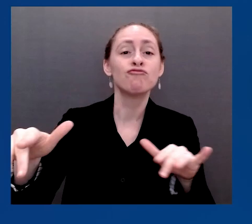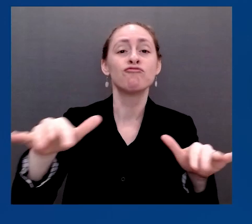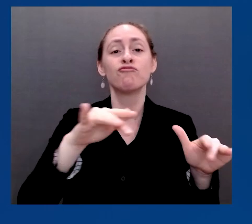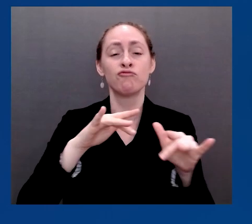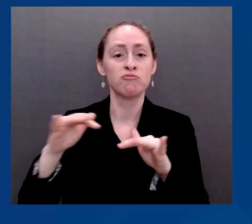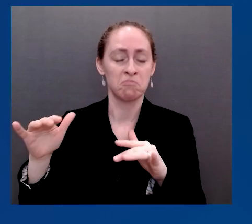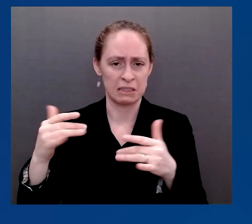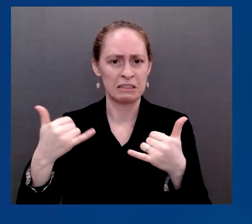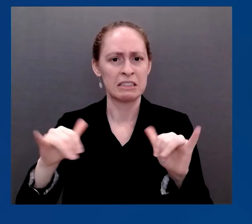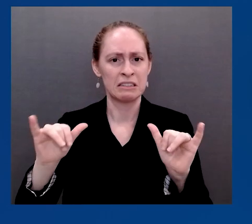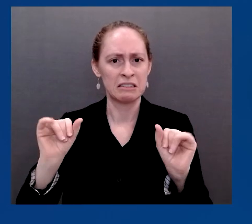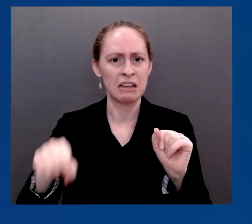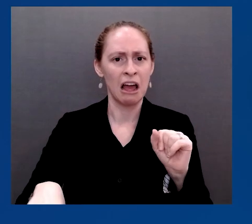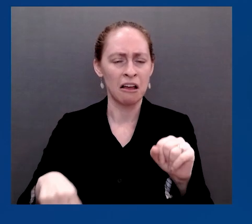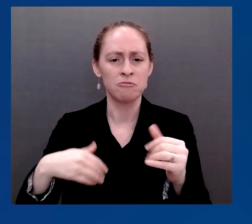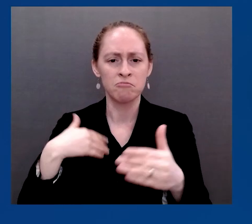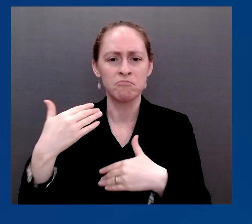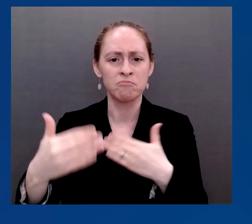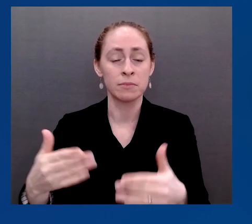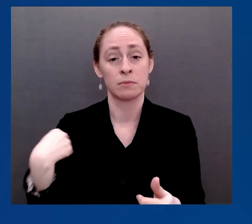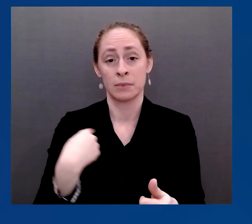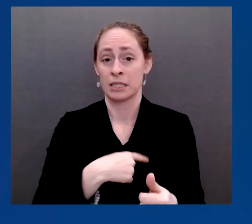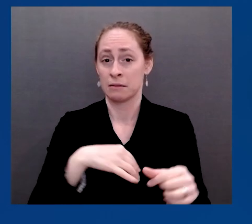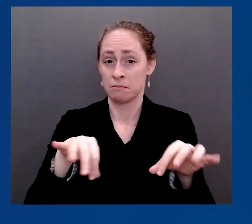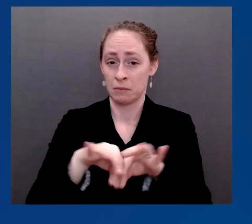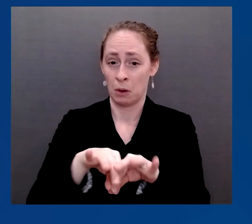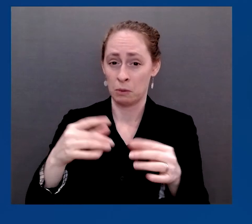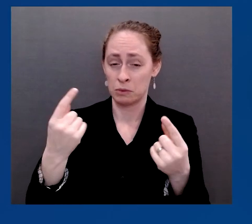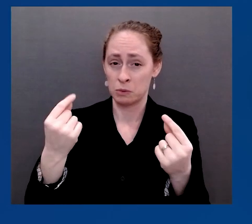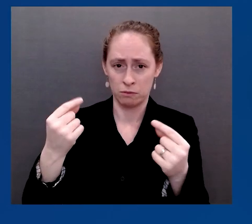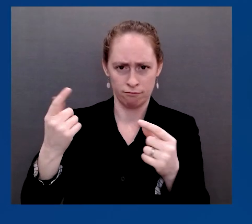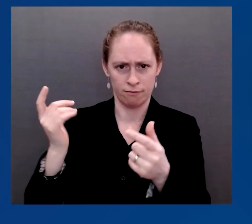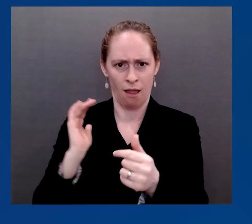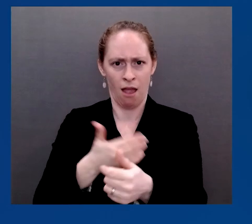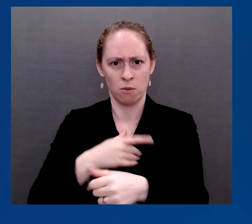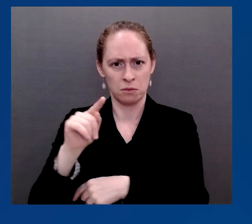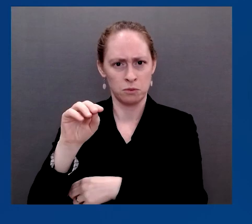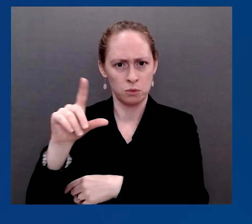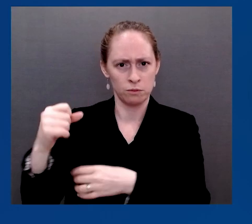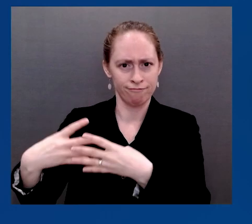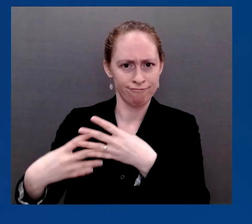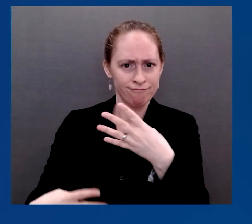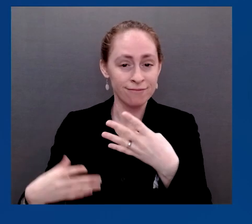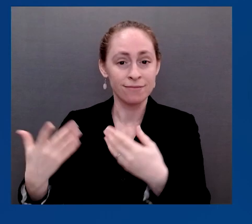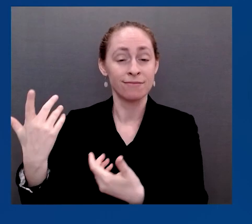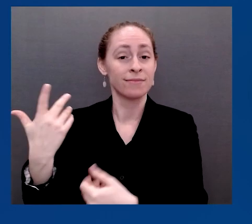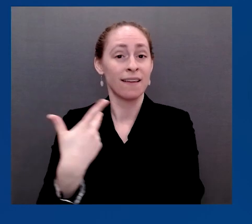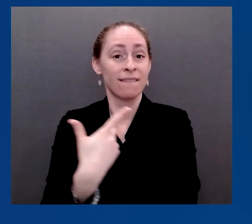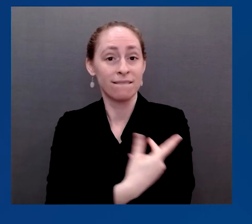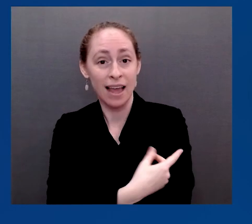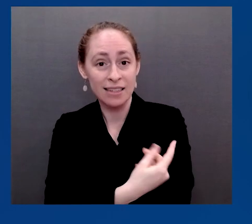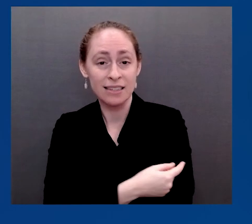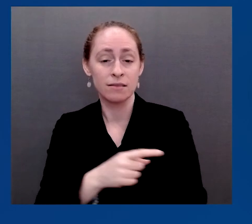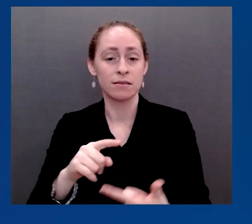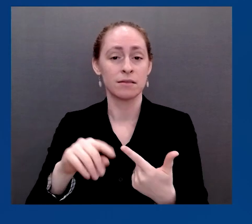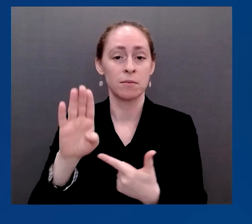the vaccines, the booster shots, treatments, and testing. For the last several weeks,